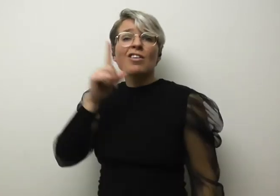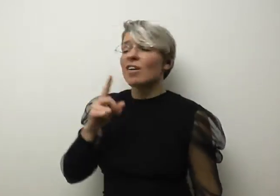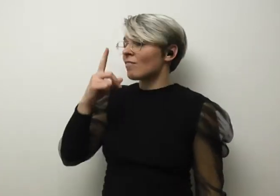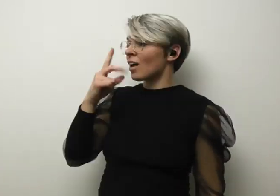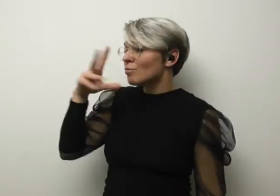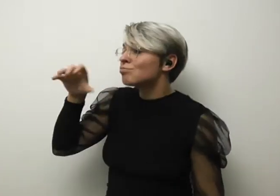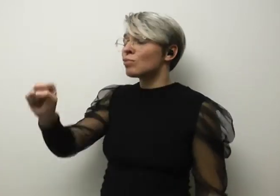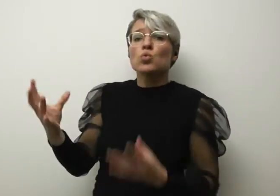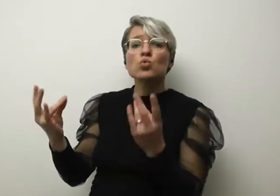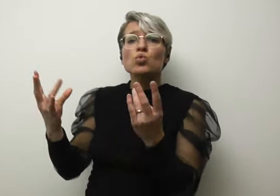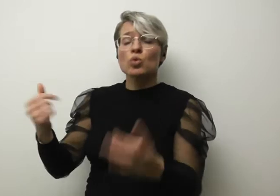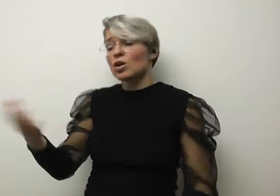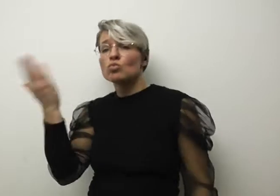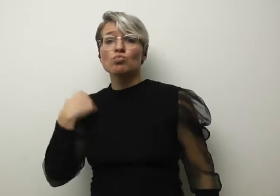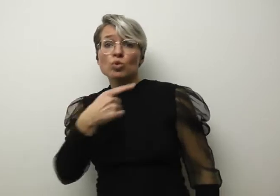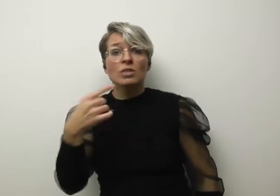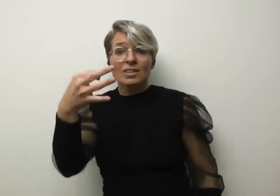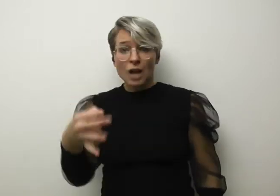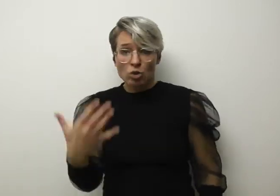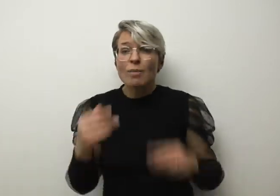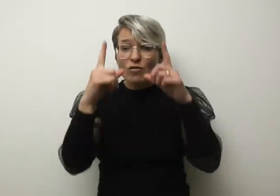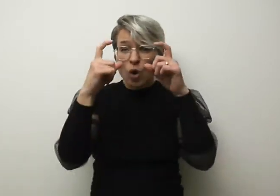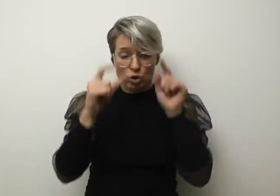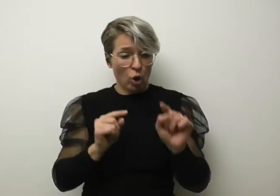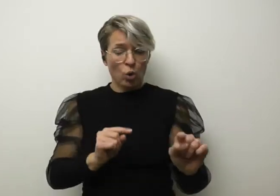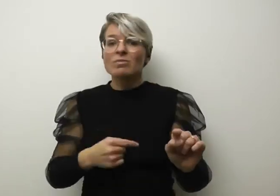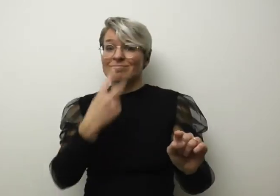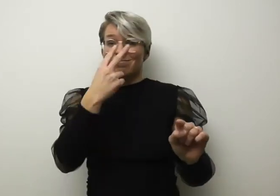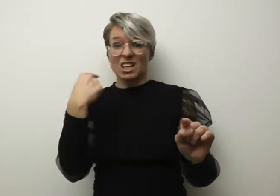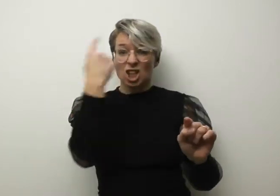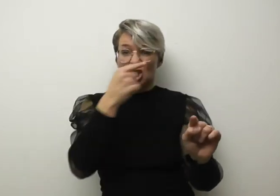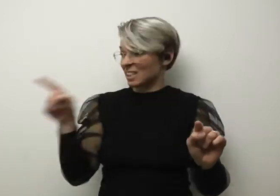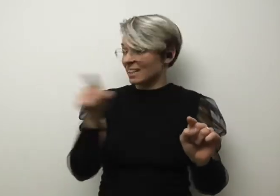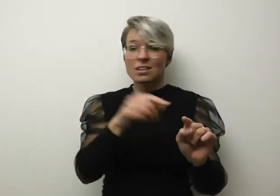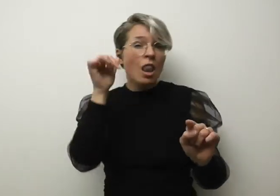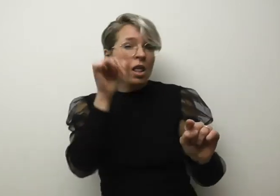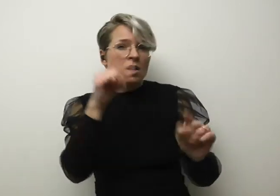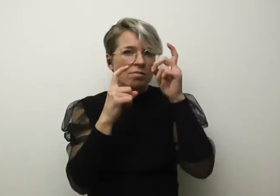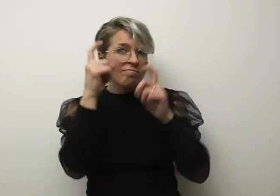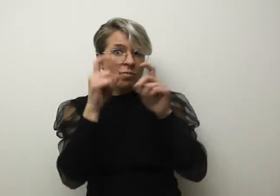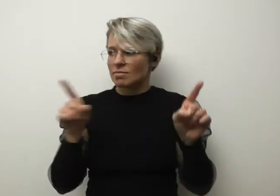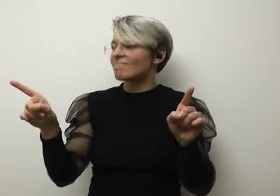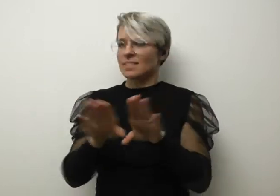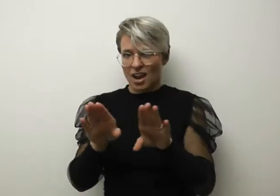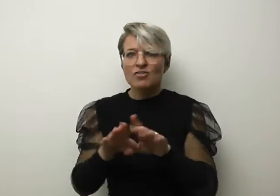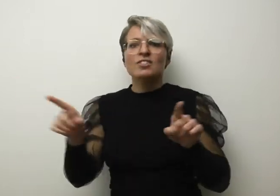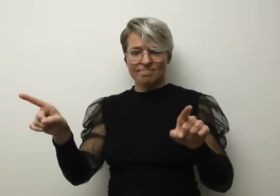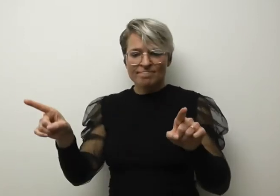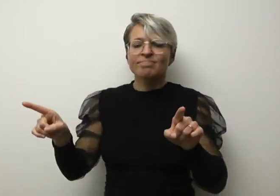Well, I knew that snake was my own sweet dad From a worn-out picture that my mother had Knew that scar on his cheek and his evil eye